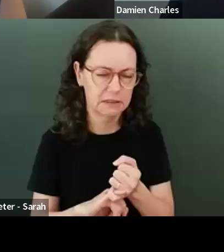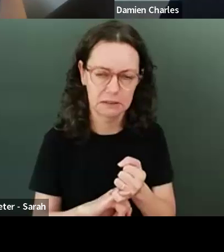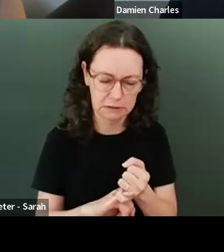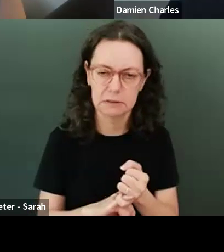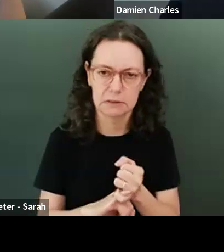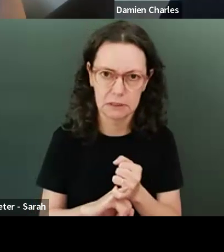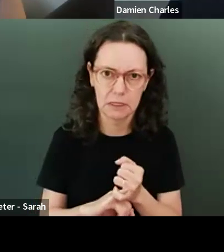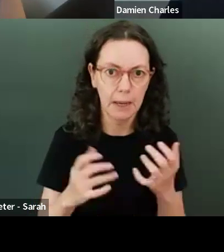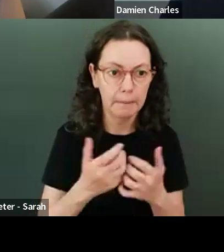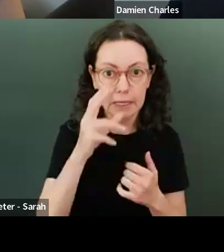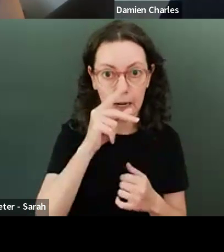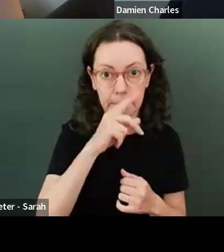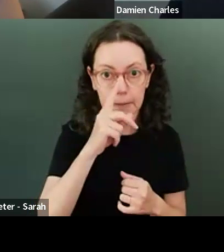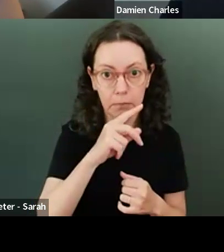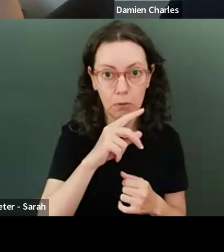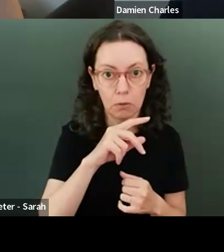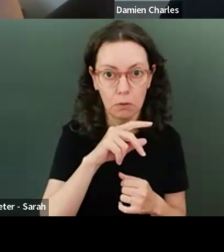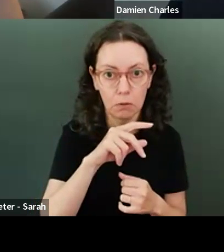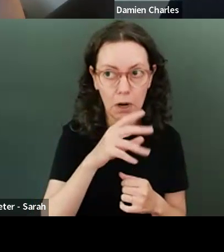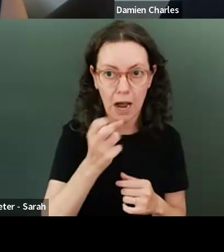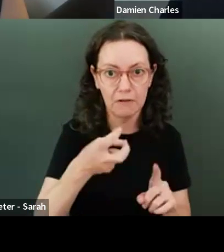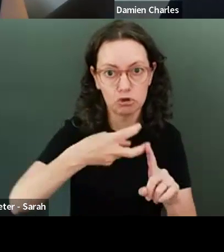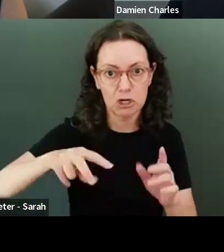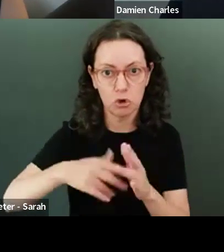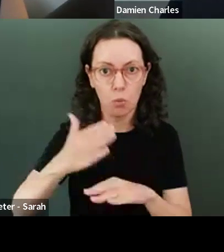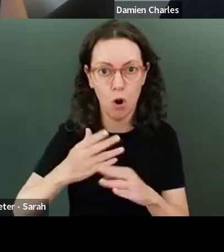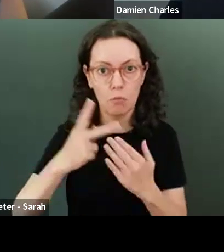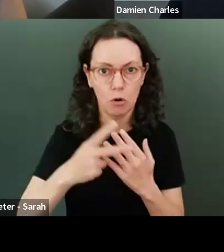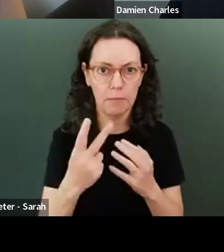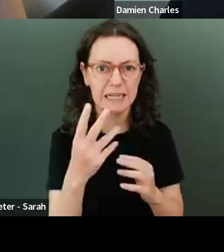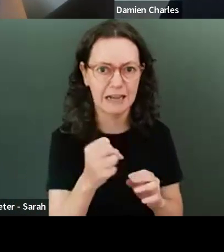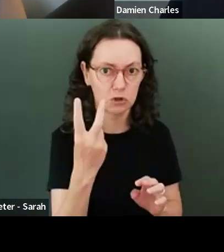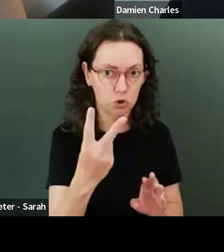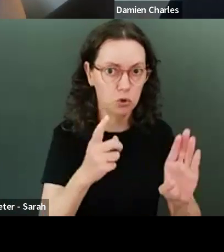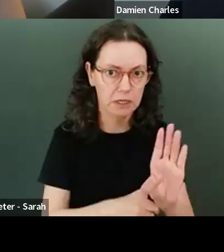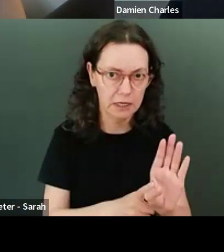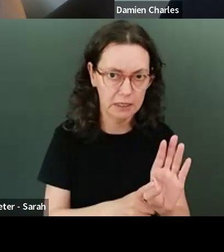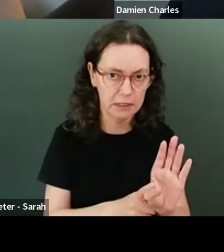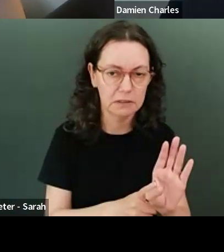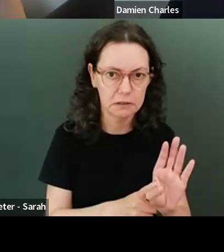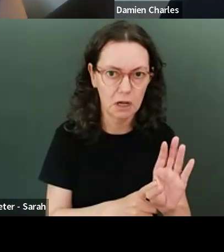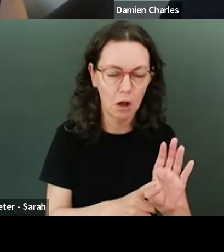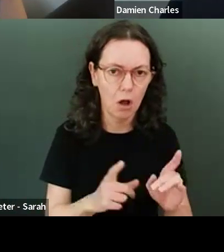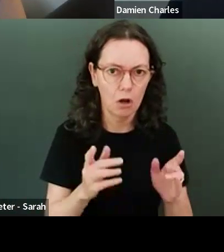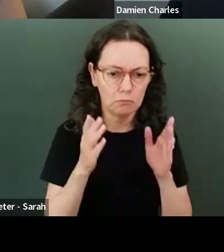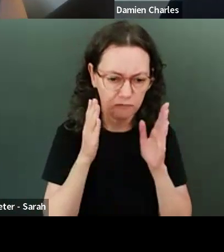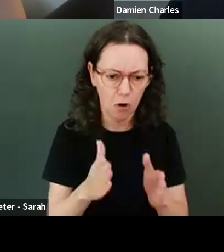people can link into that one and that's a two-year program that's much